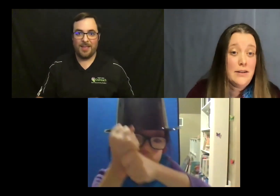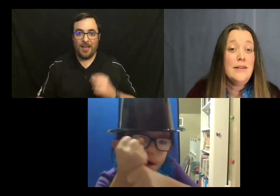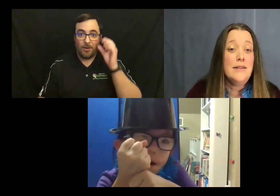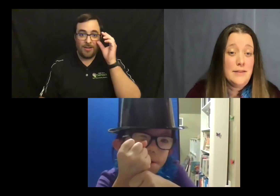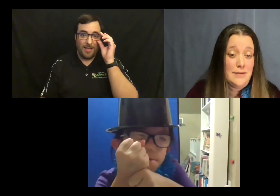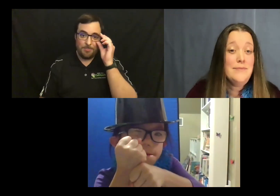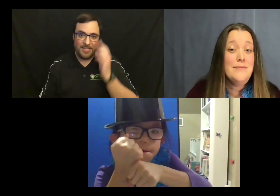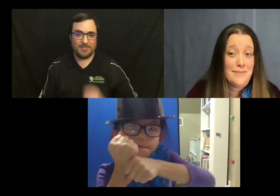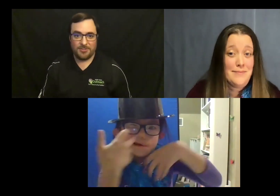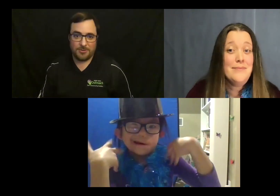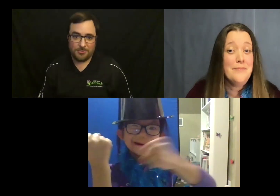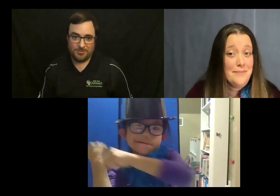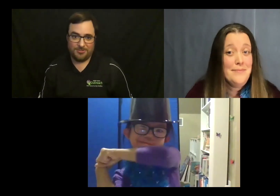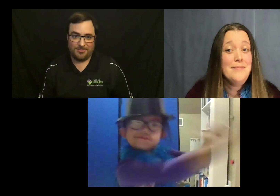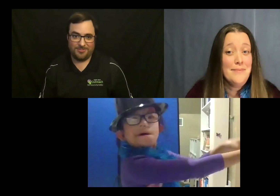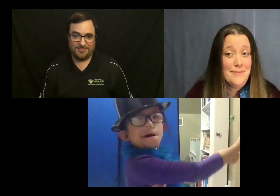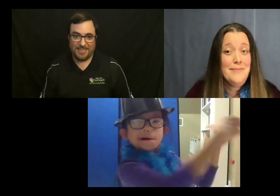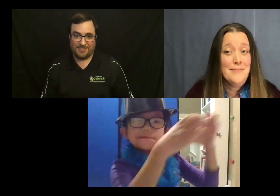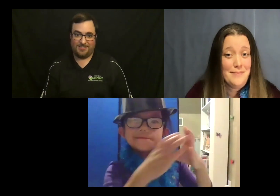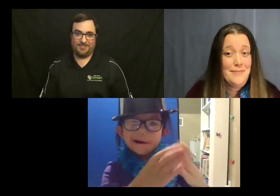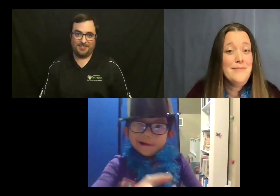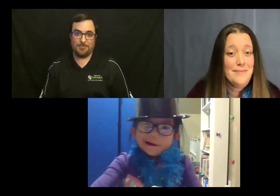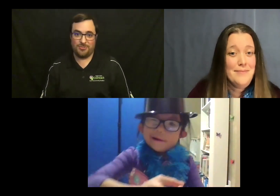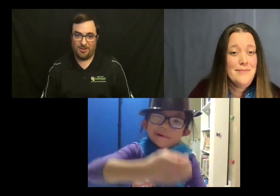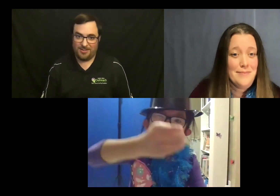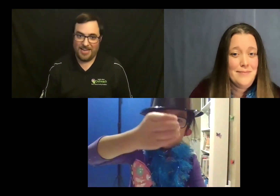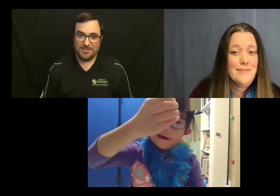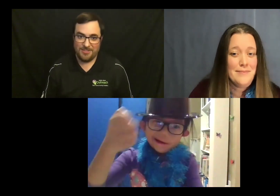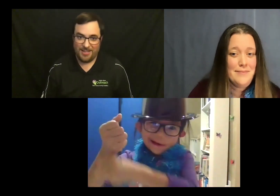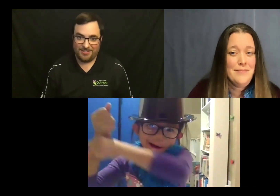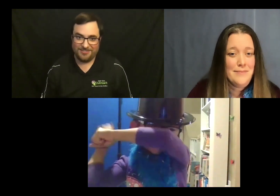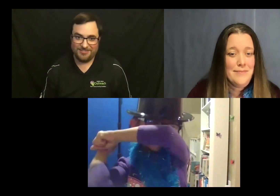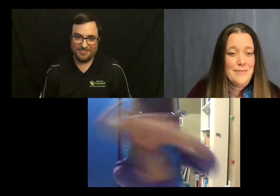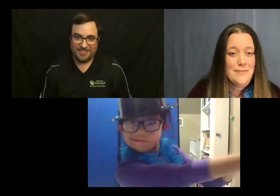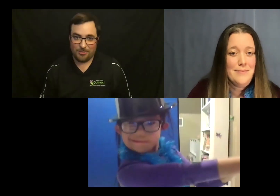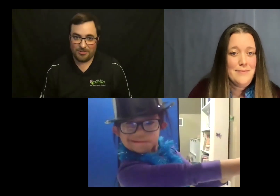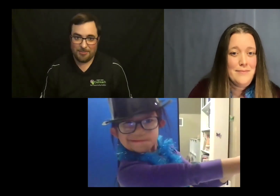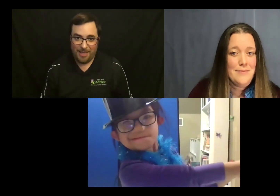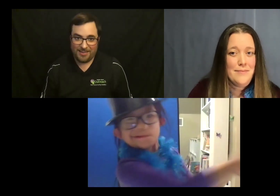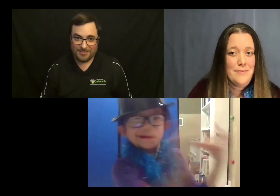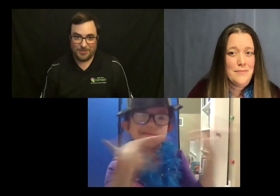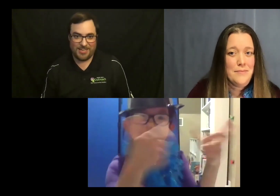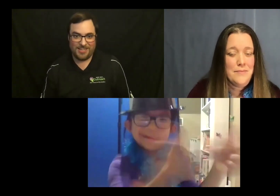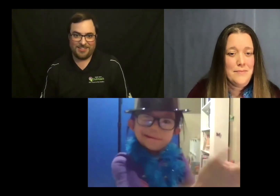Marian: Oh, and baseball too! Yes, I'm strong! I can do that. I can hold the bat and swing.